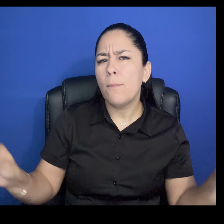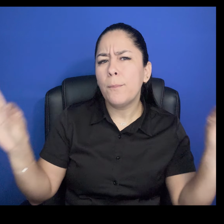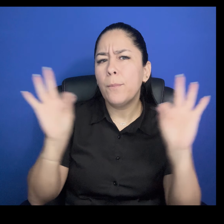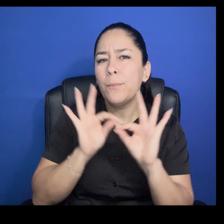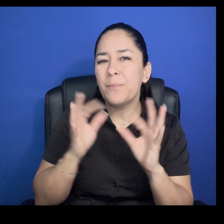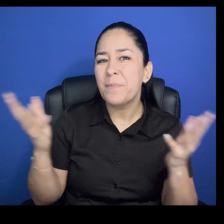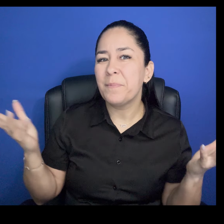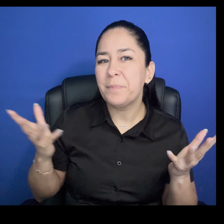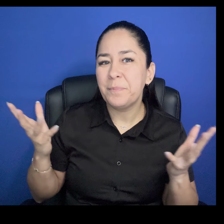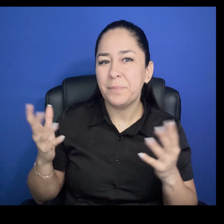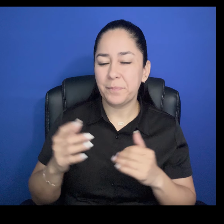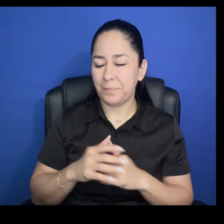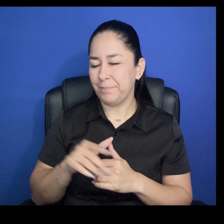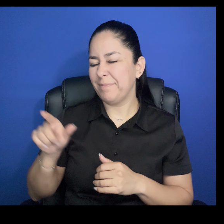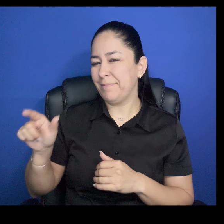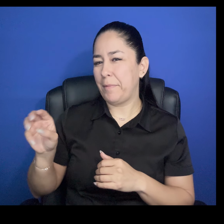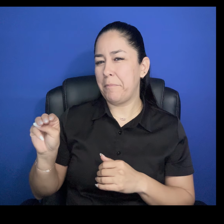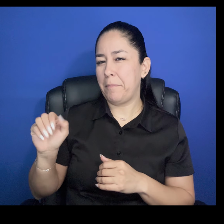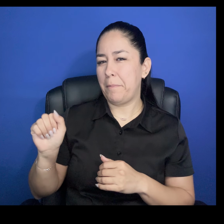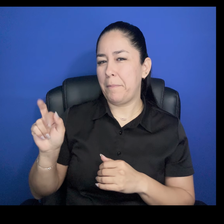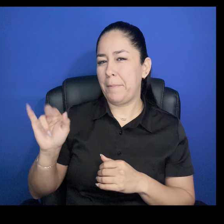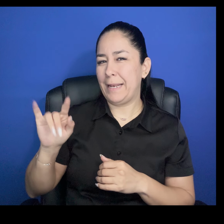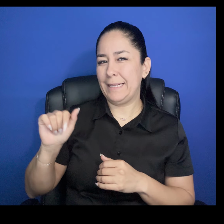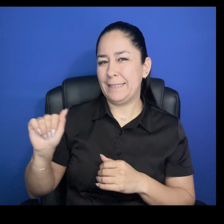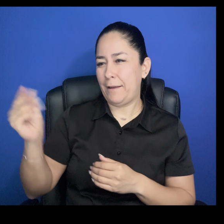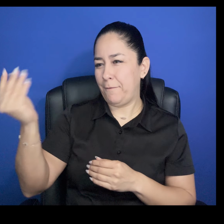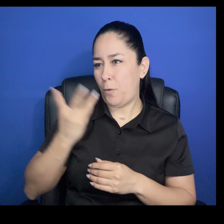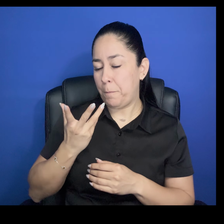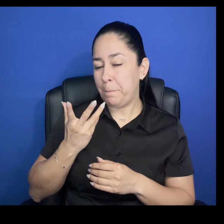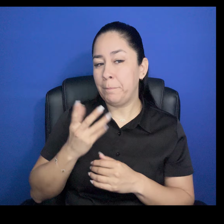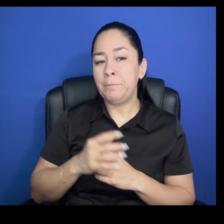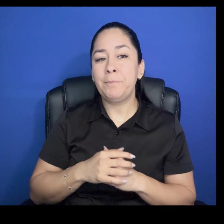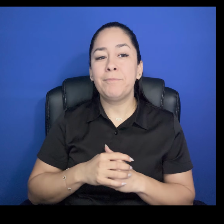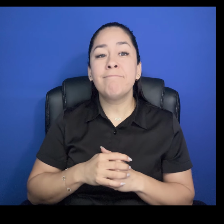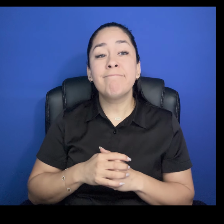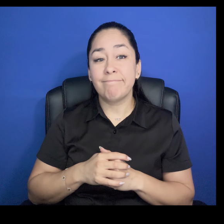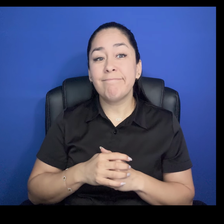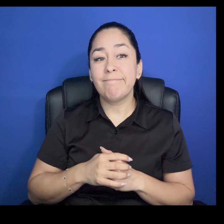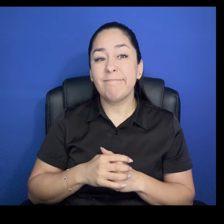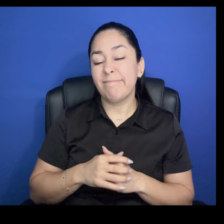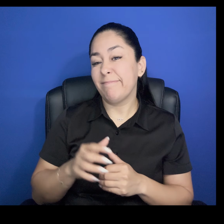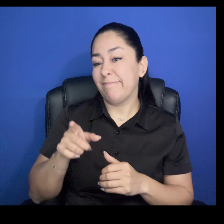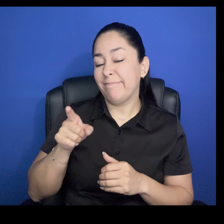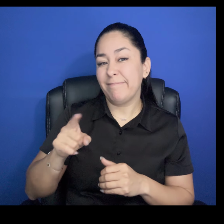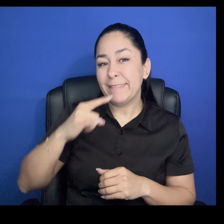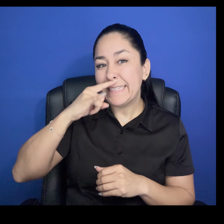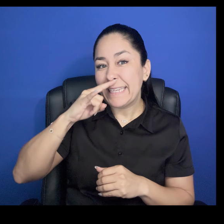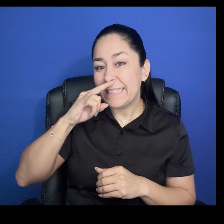based on what Mariza shared with us, was, just preparing for our kids being adults